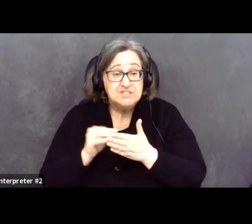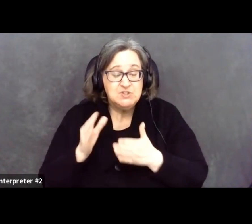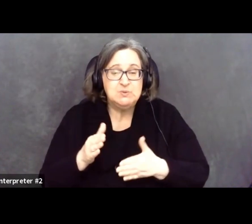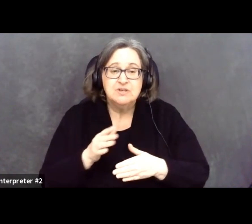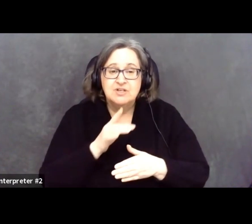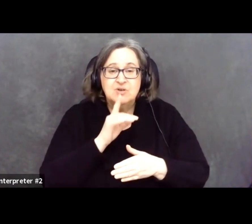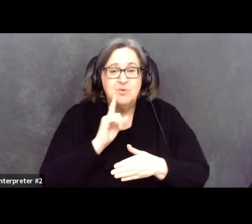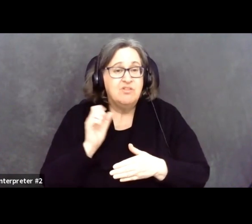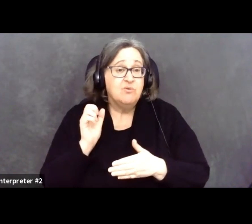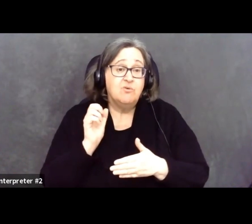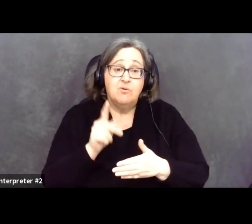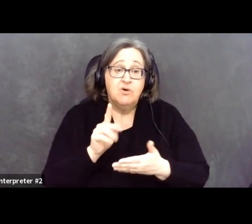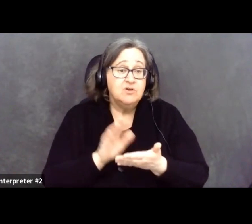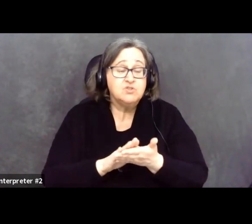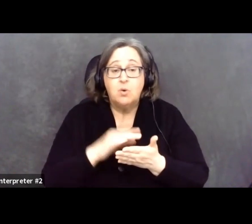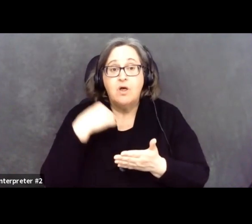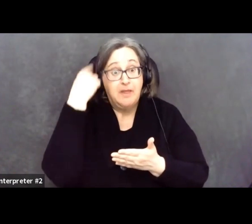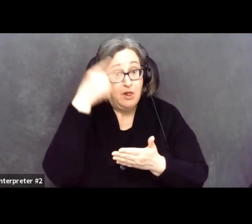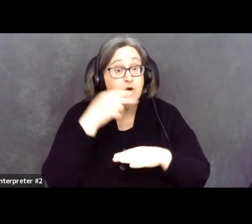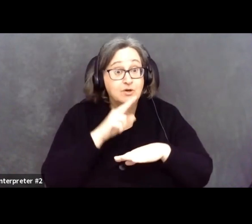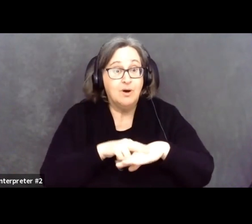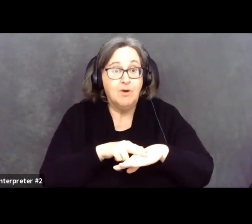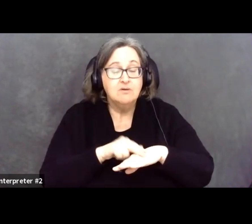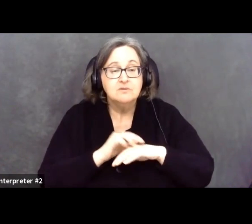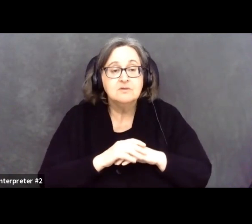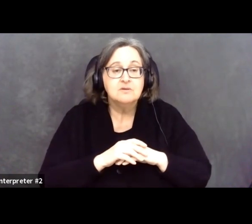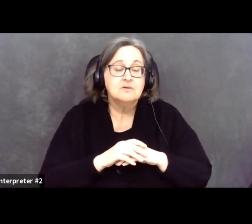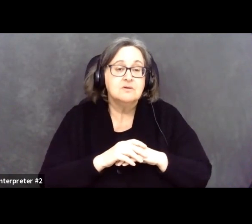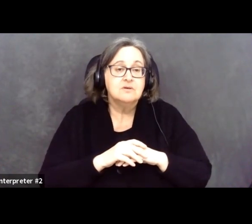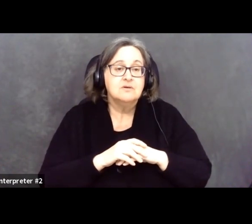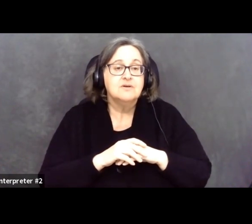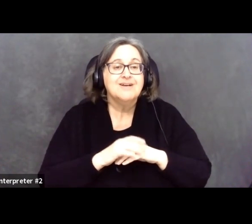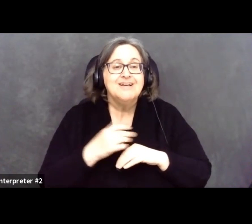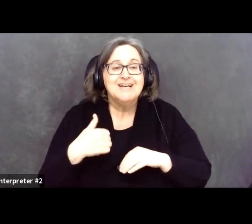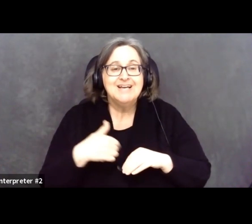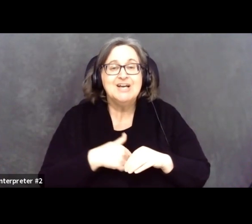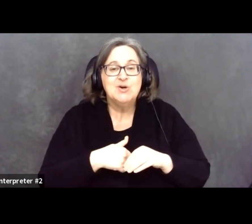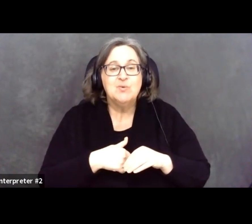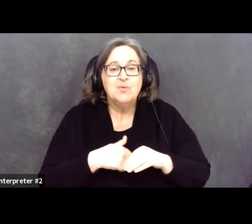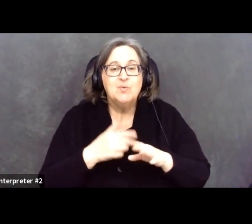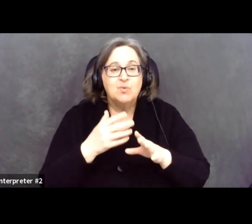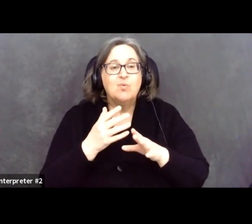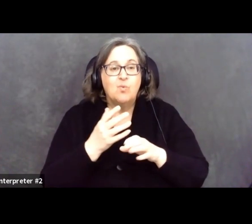back to school, looking normal and we get those students at BrainSTEPS.